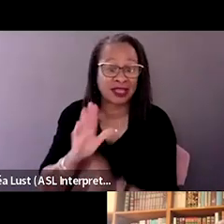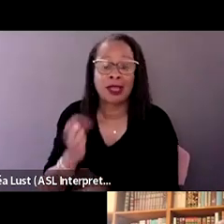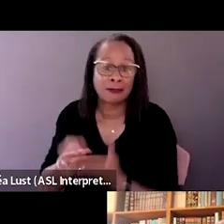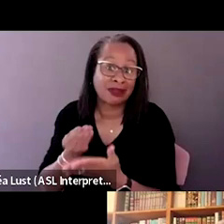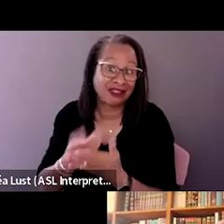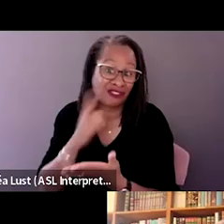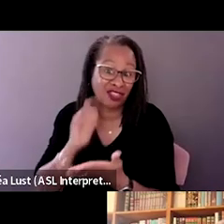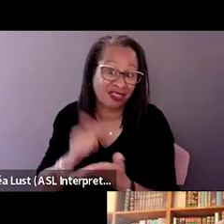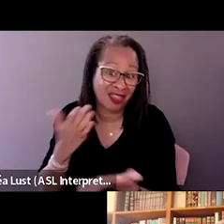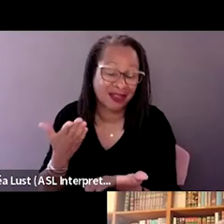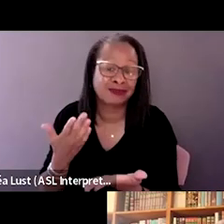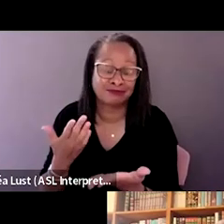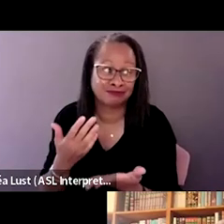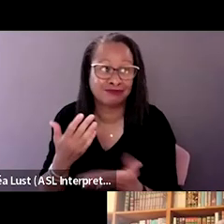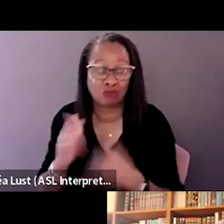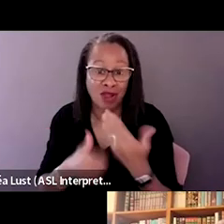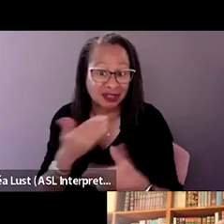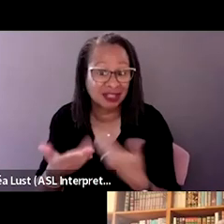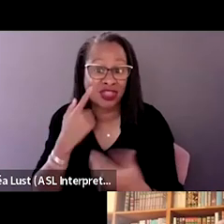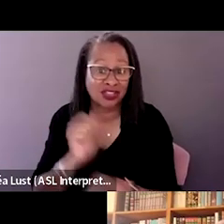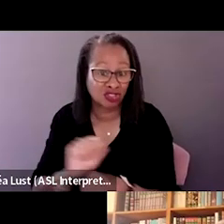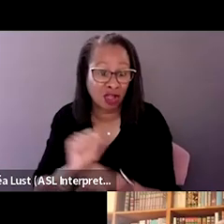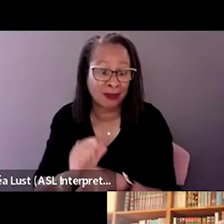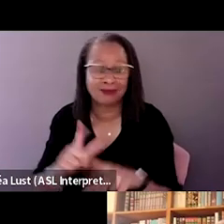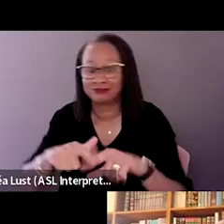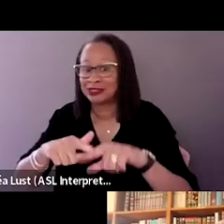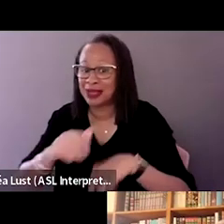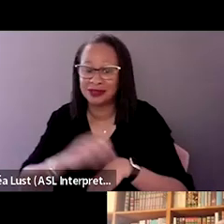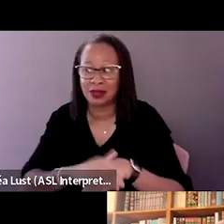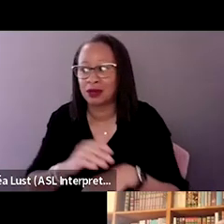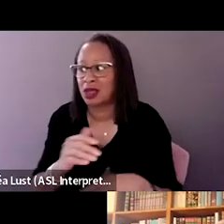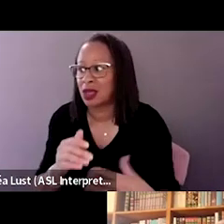And it depends, you have to be aware not losing